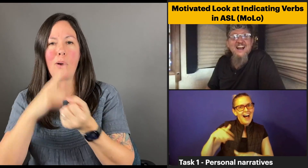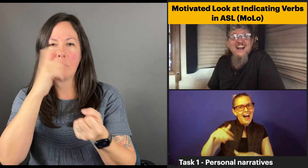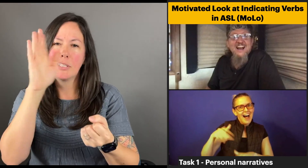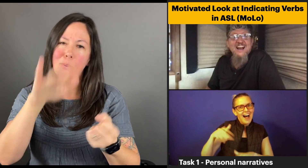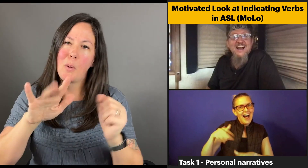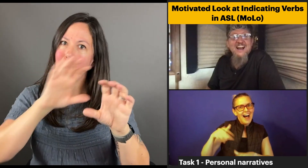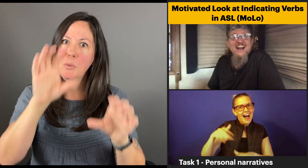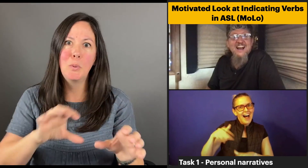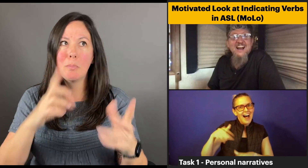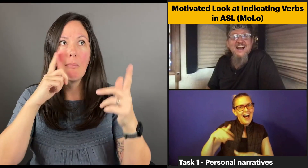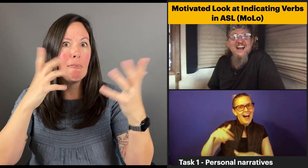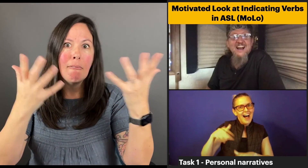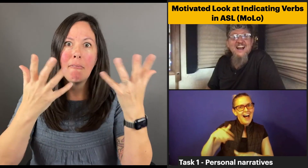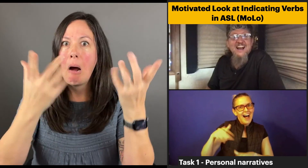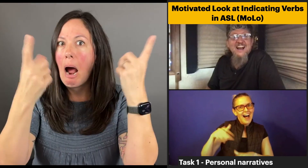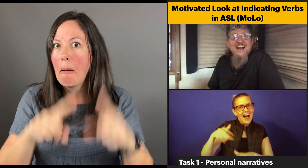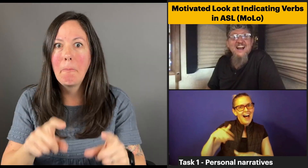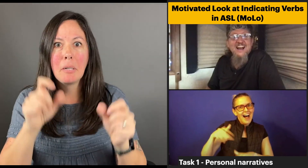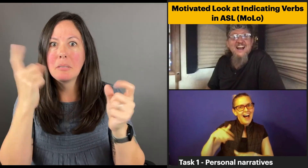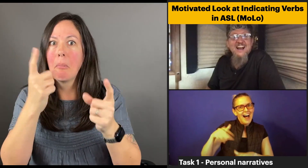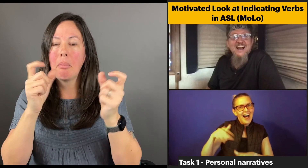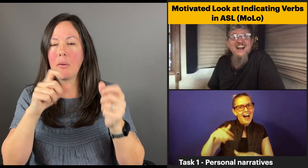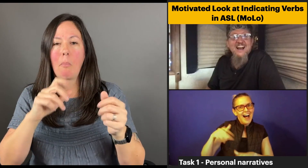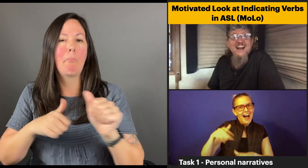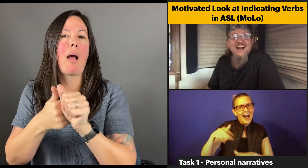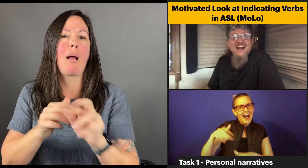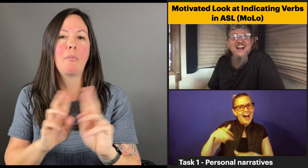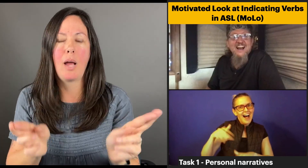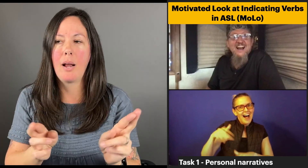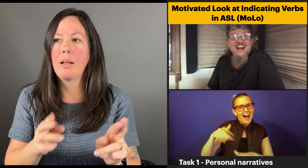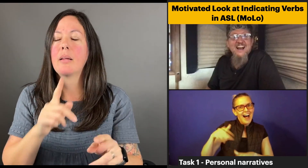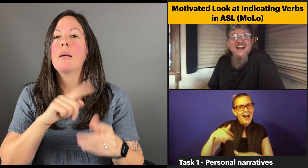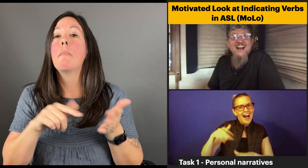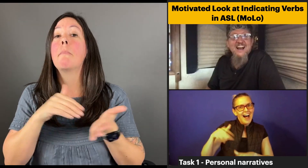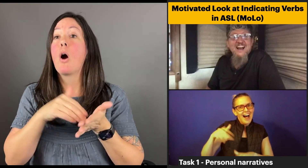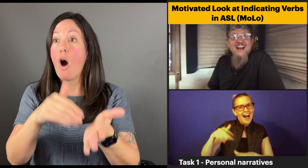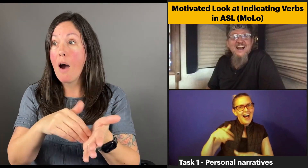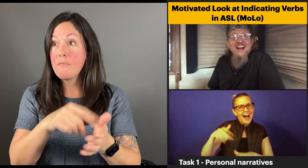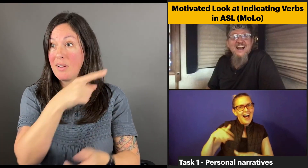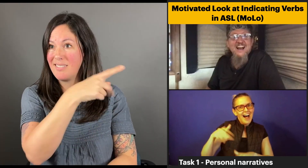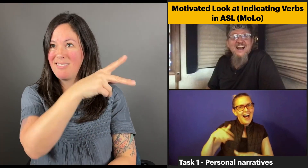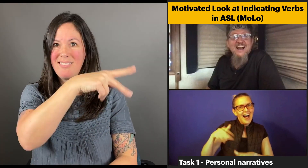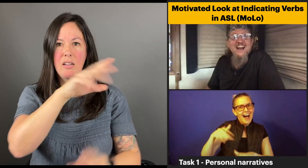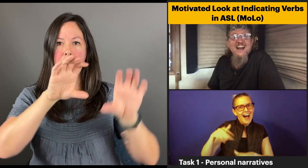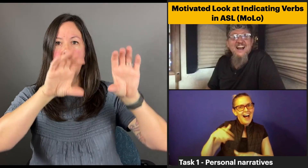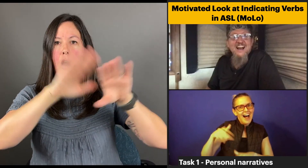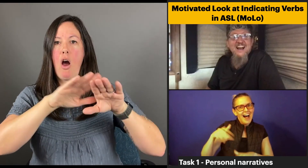two actual participants from the ASL communities and then we had a research assistant who was gathering the